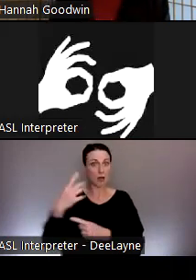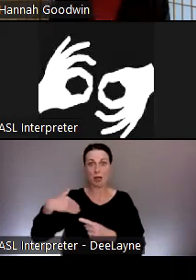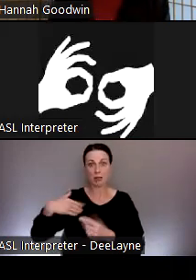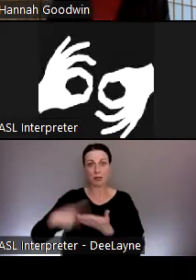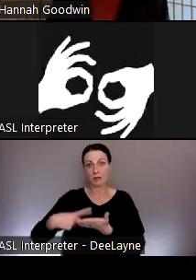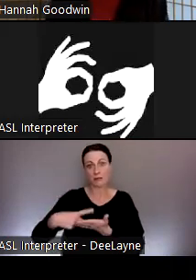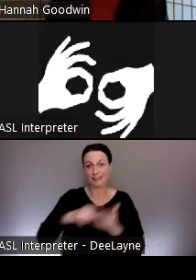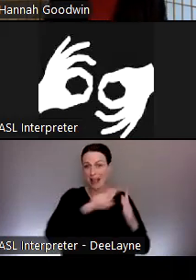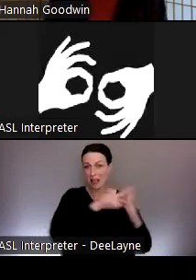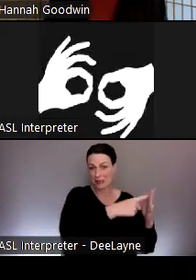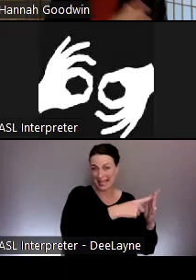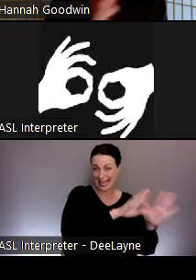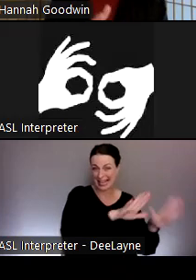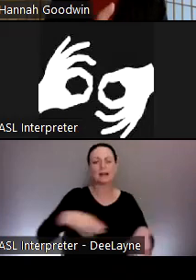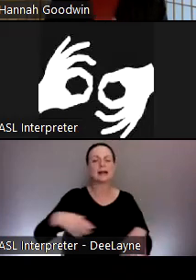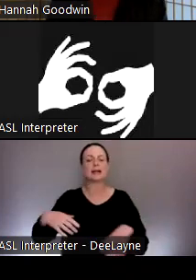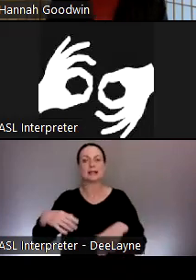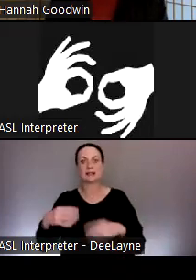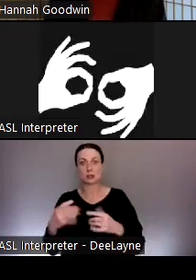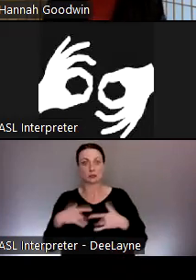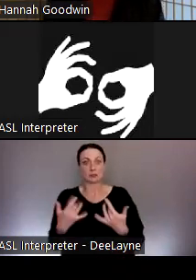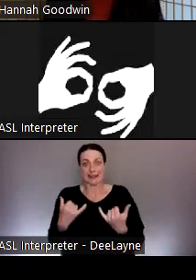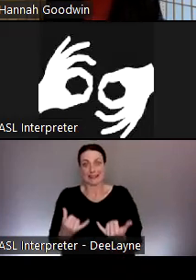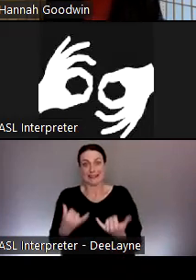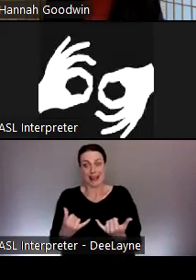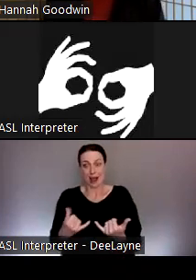at the beginning is where we are right now in this work.